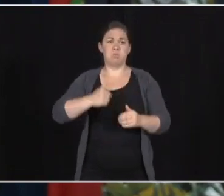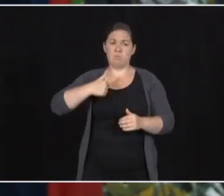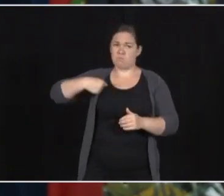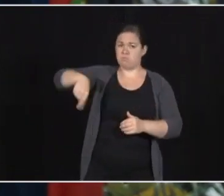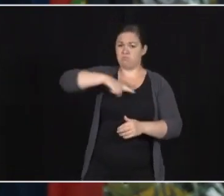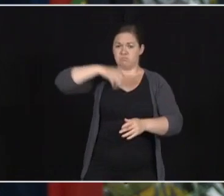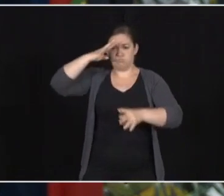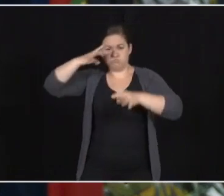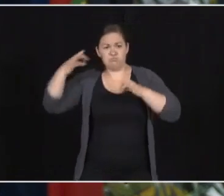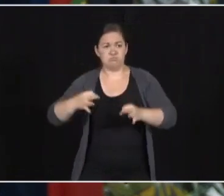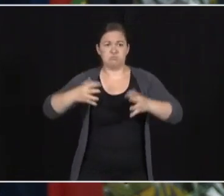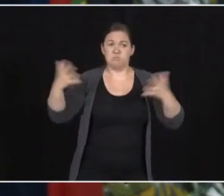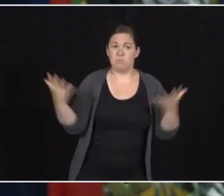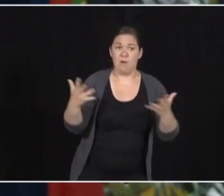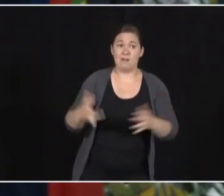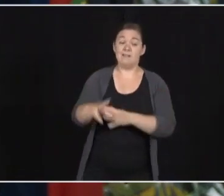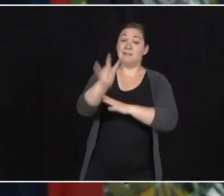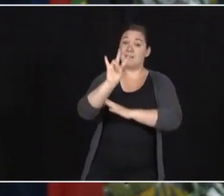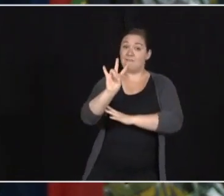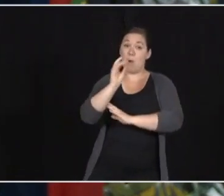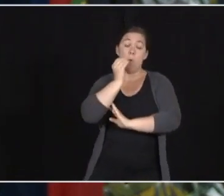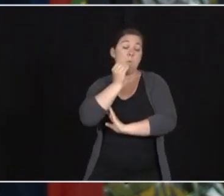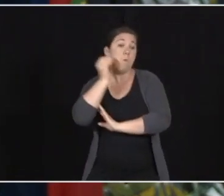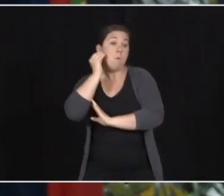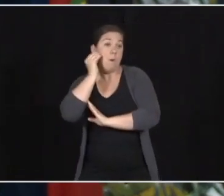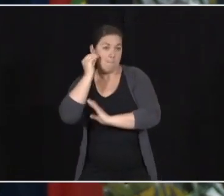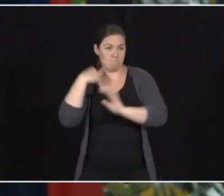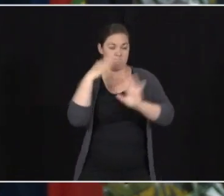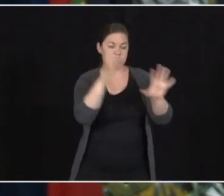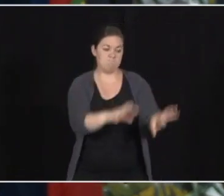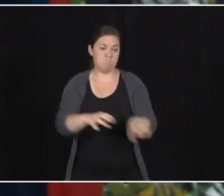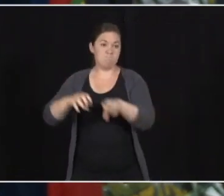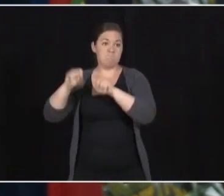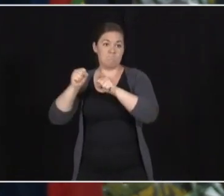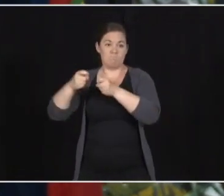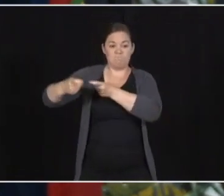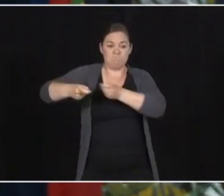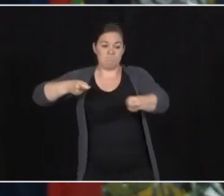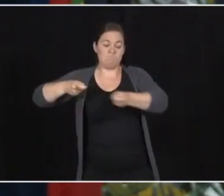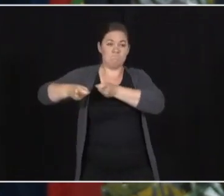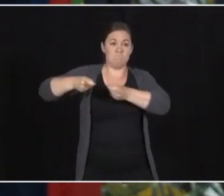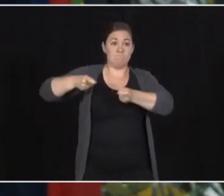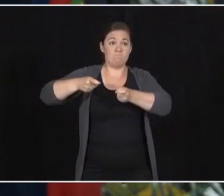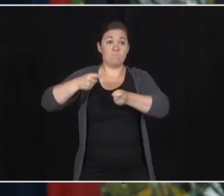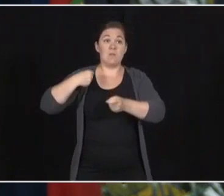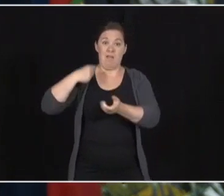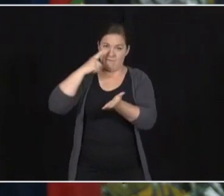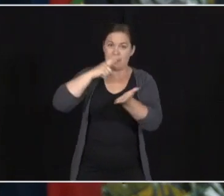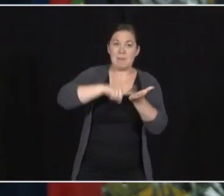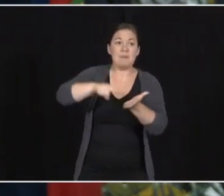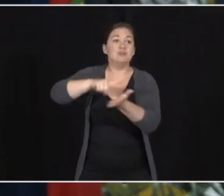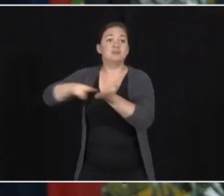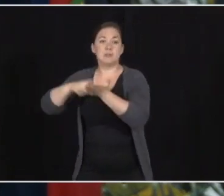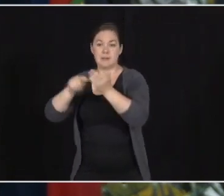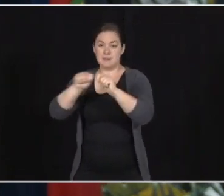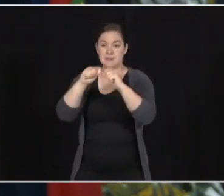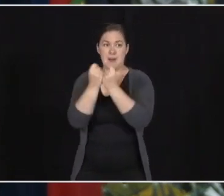We appointed temporary management of seven homes in the system. We are deploying inspection teams to our homes. Six teams of inspectors